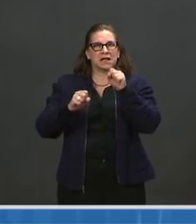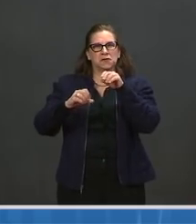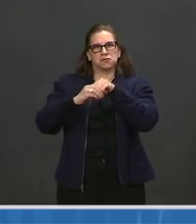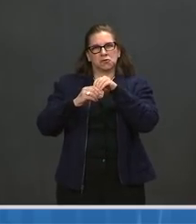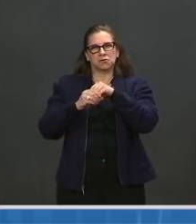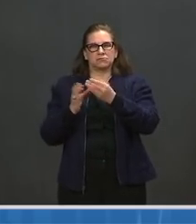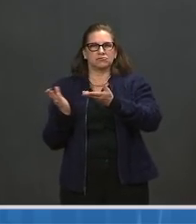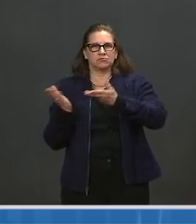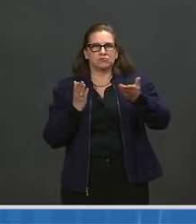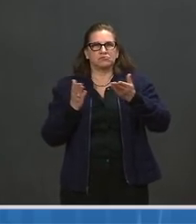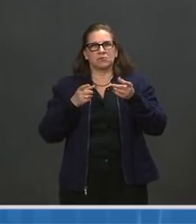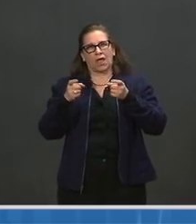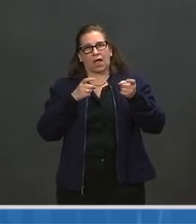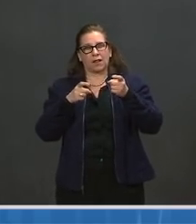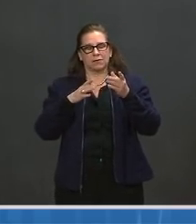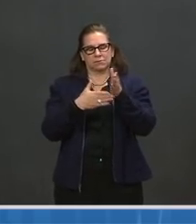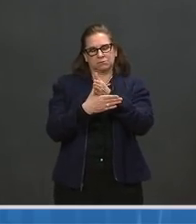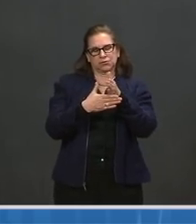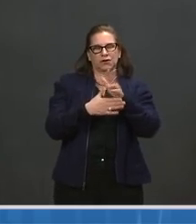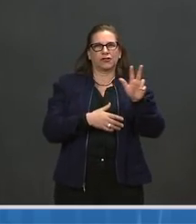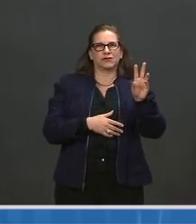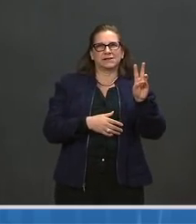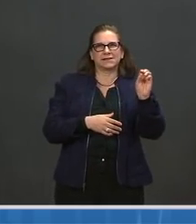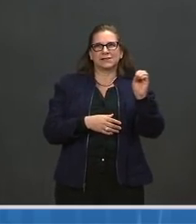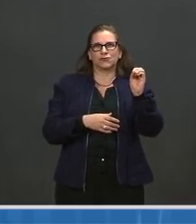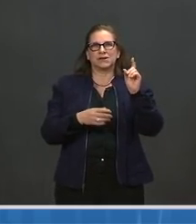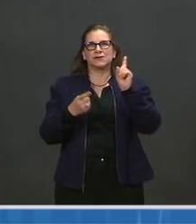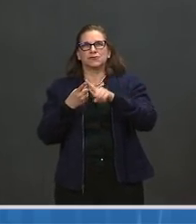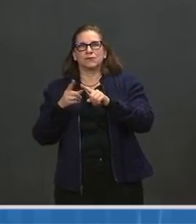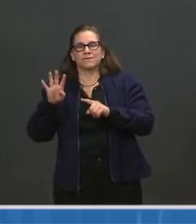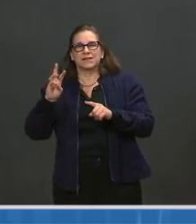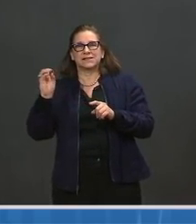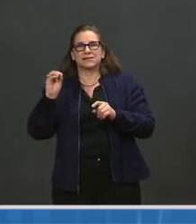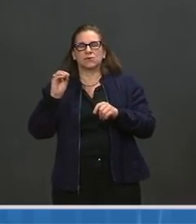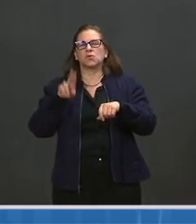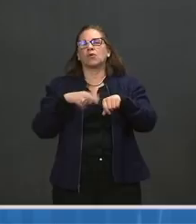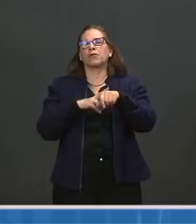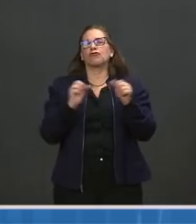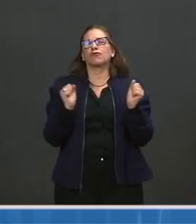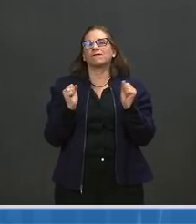for at least six months. And also, importantly, conditional marketing